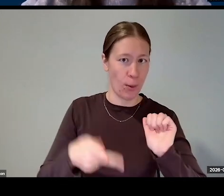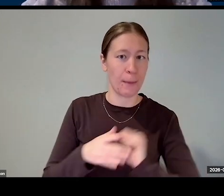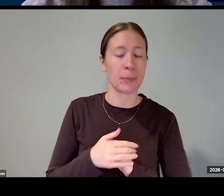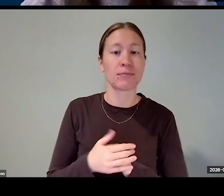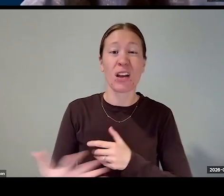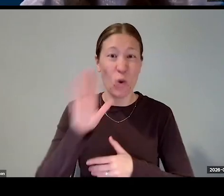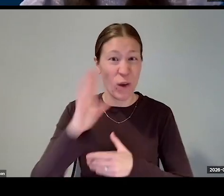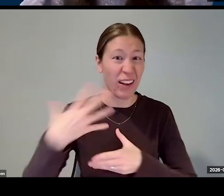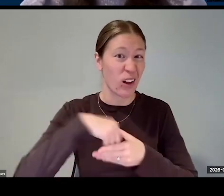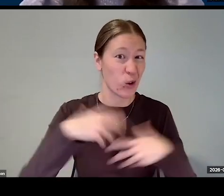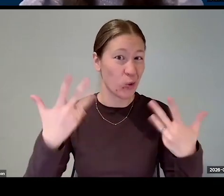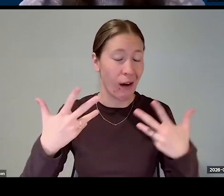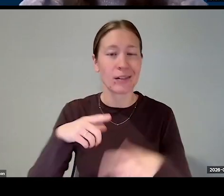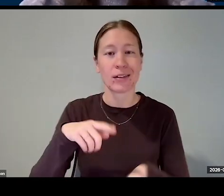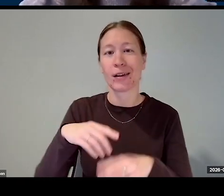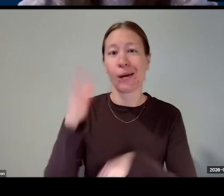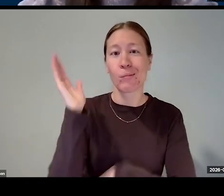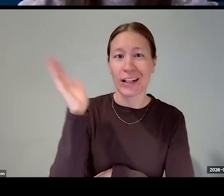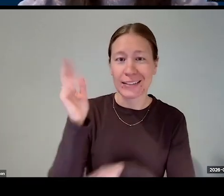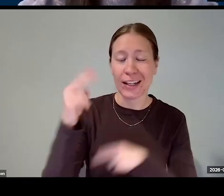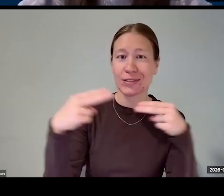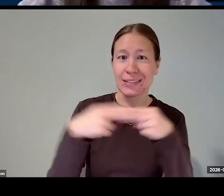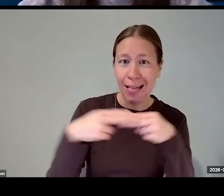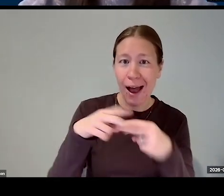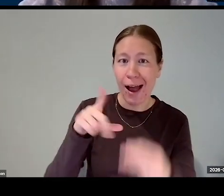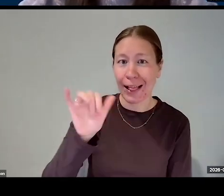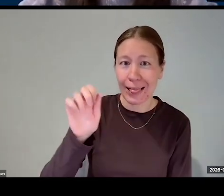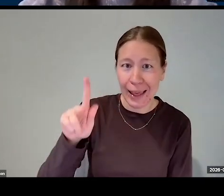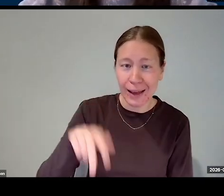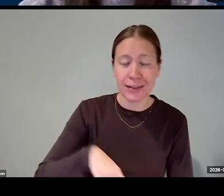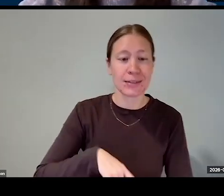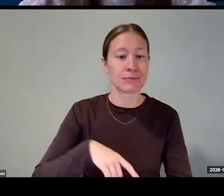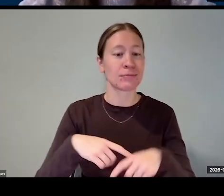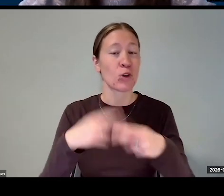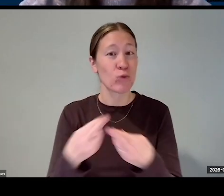It will include links to the presentation slides and some of the resources we used.